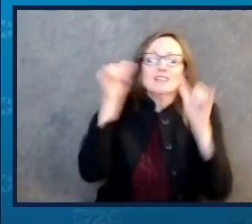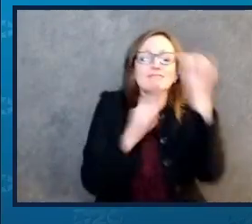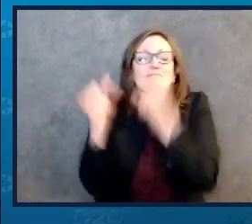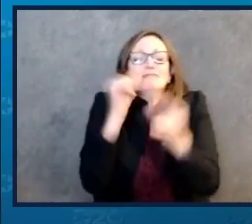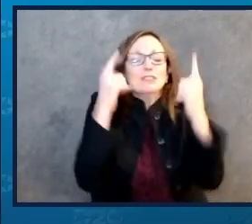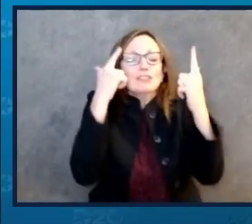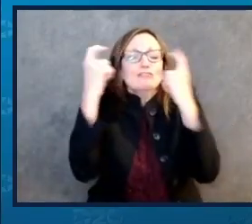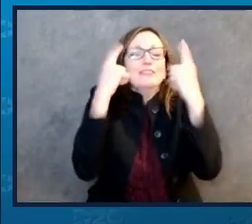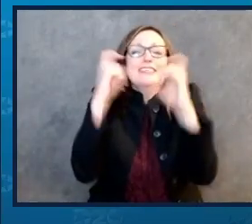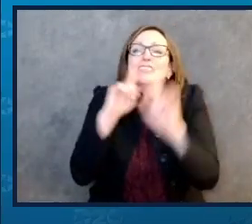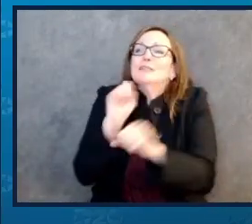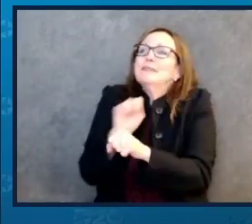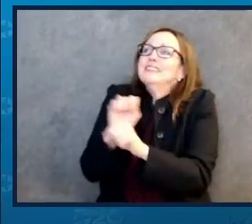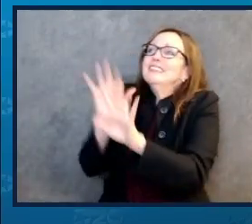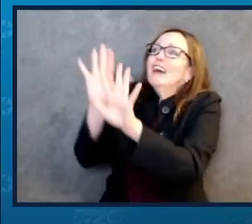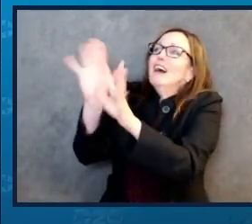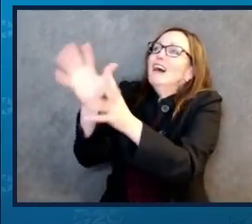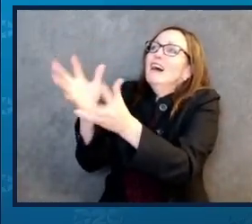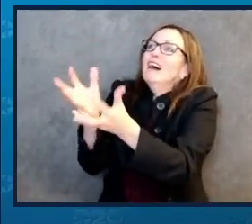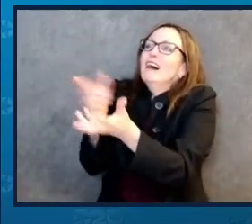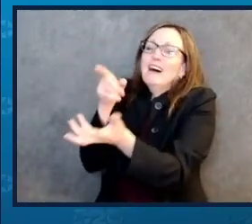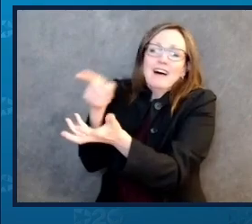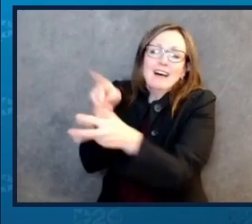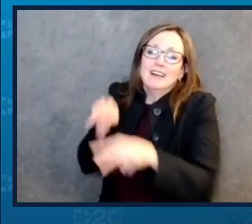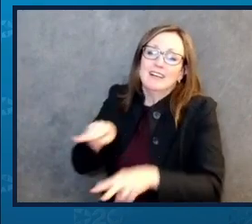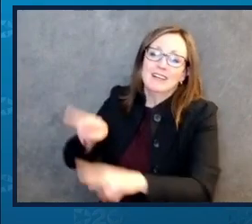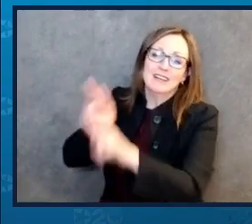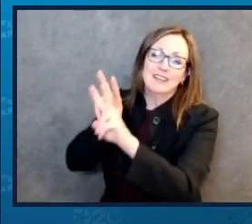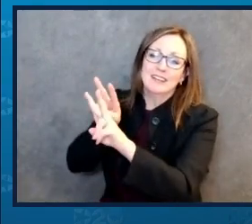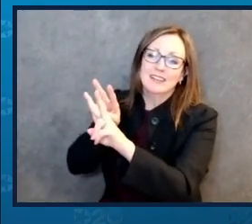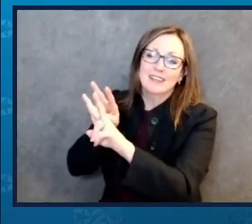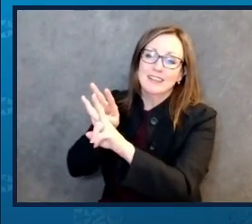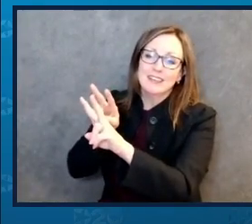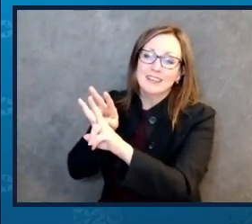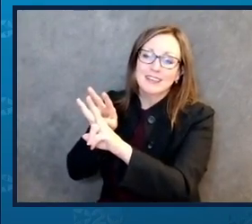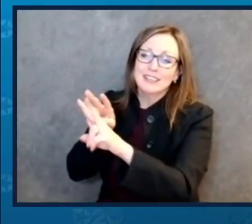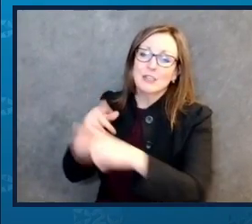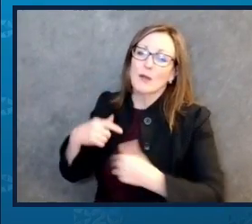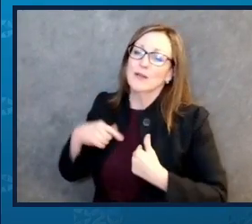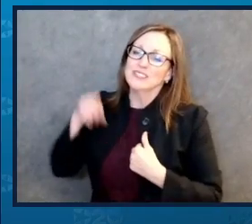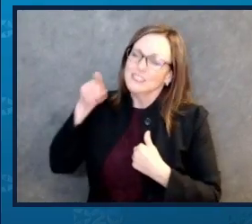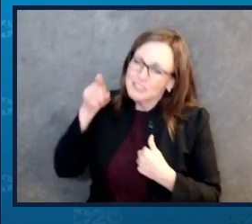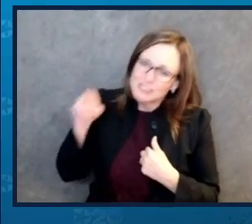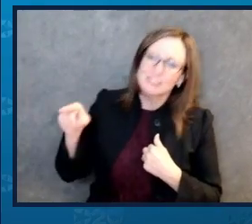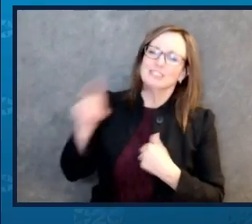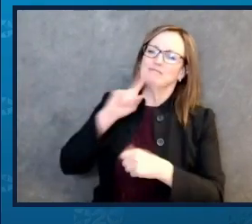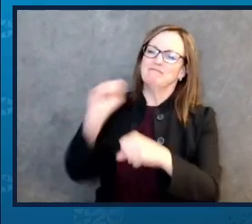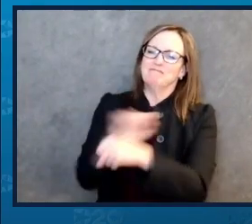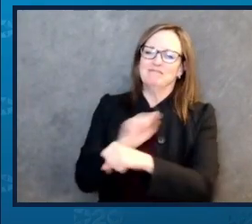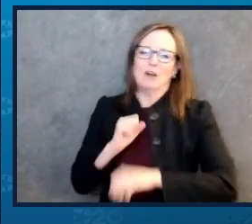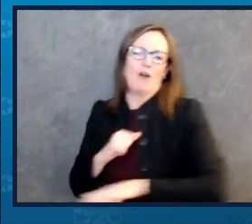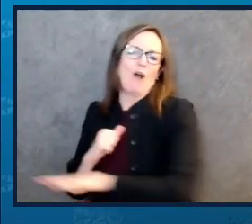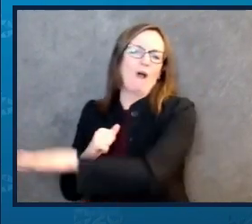PEOPLE. THERE IS NO DOUBT ABOUT IT. IT IS IN EVERY OUNCE OF WHO SHE IS.